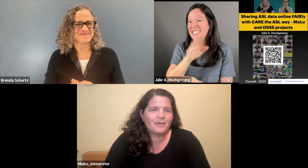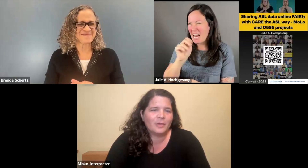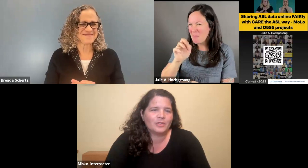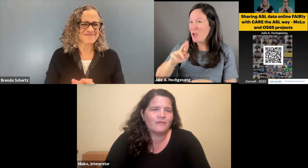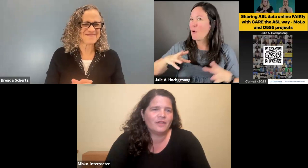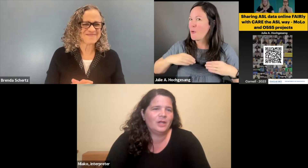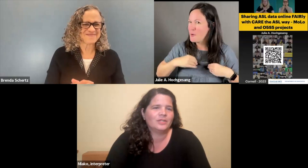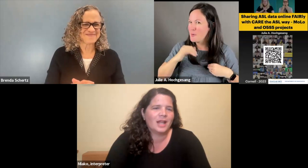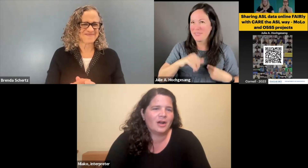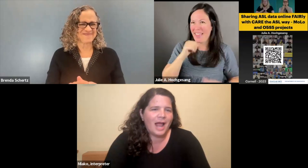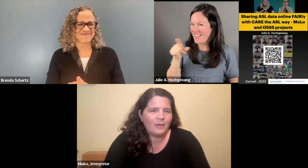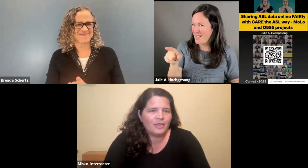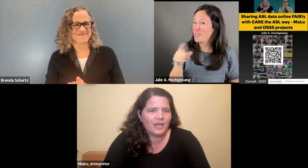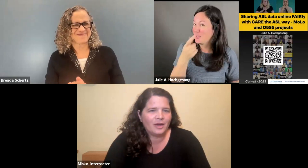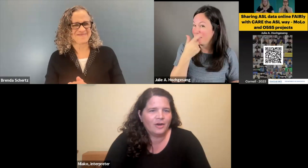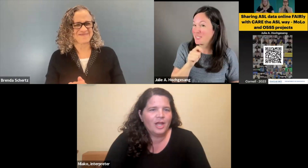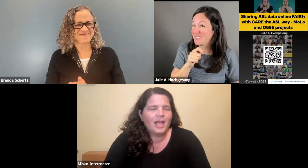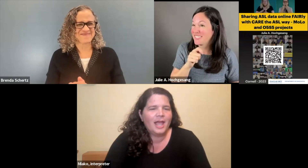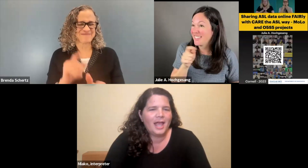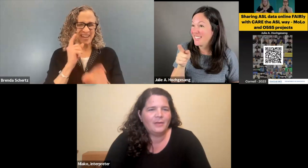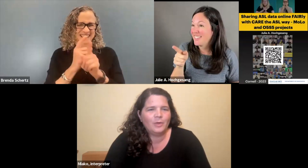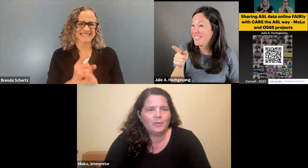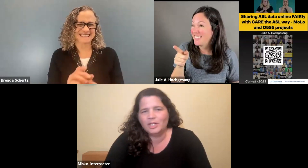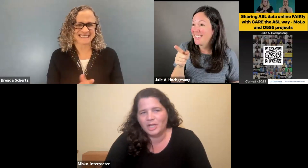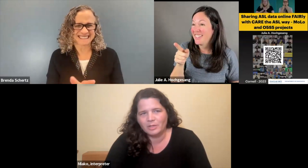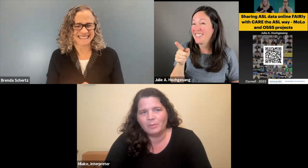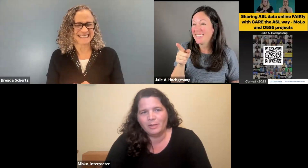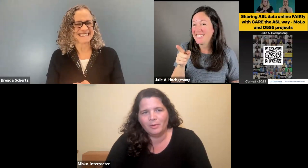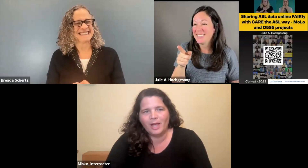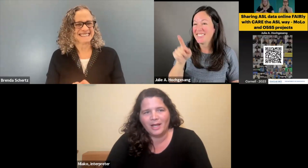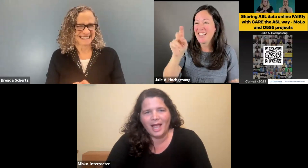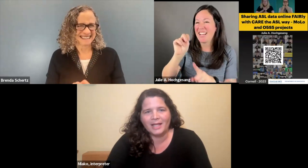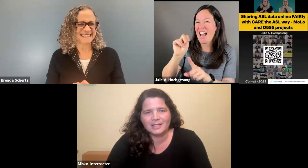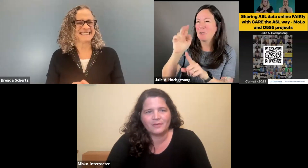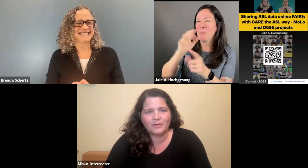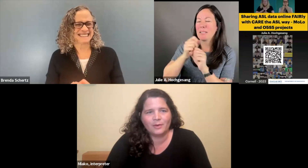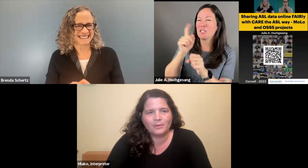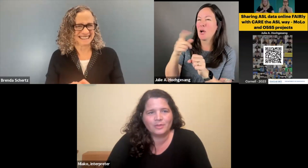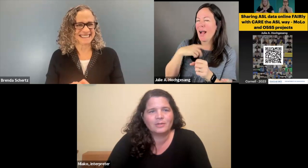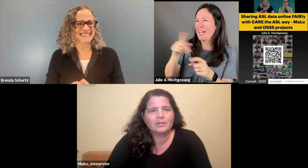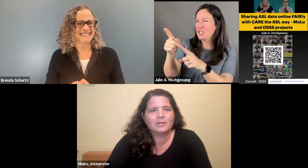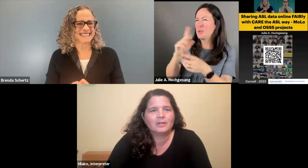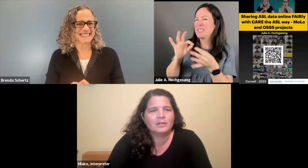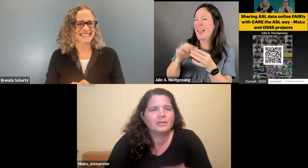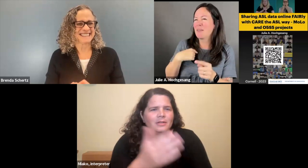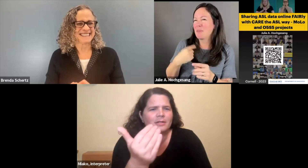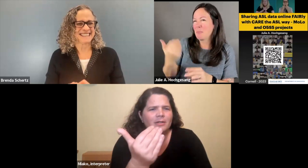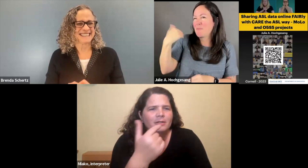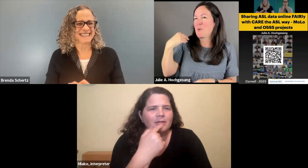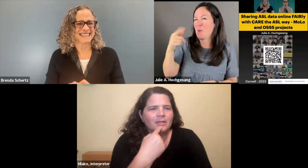of those are videos that are out there and we reach out to people and ask for